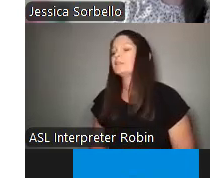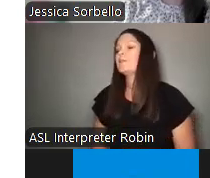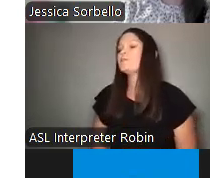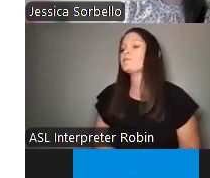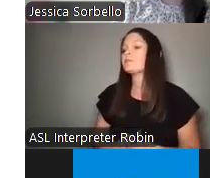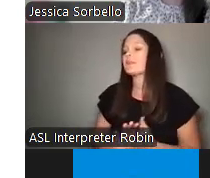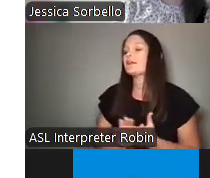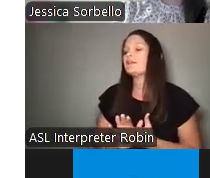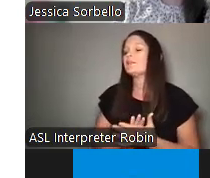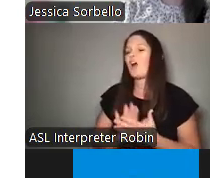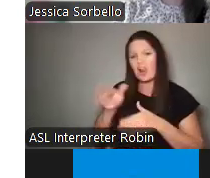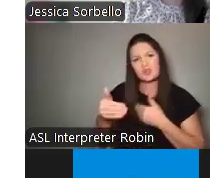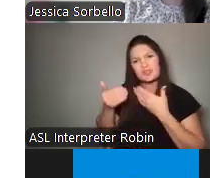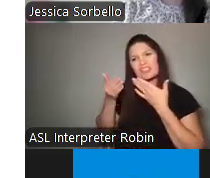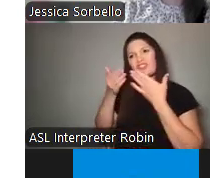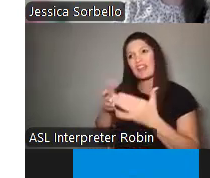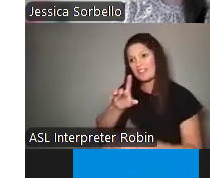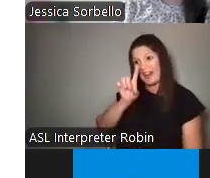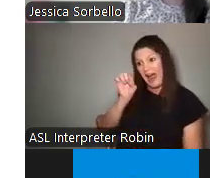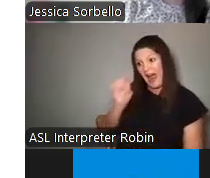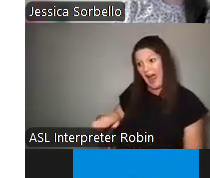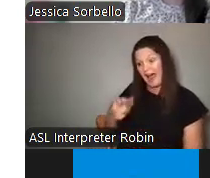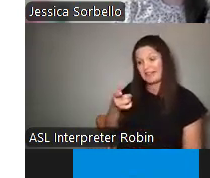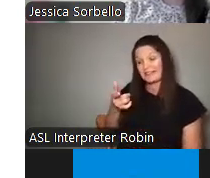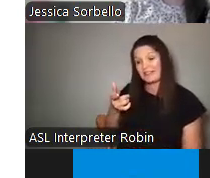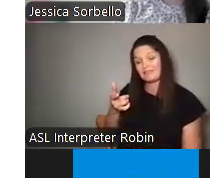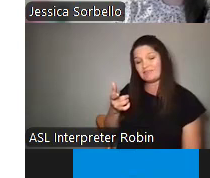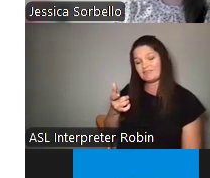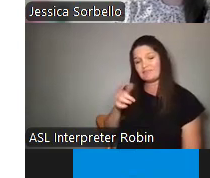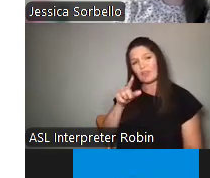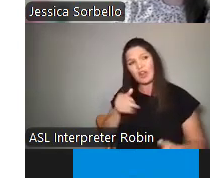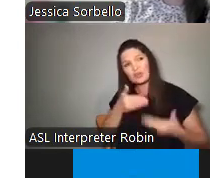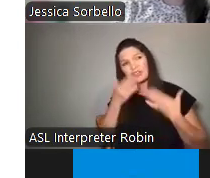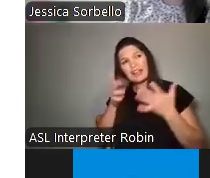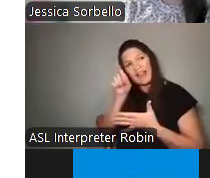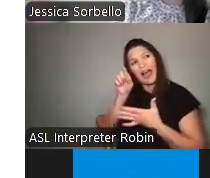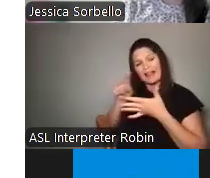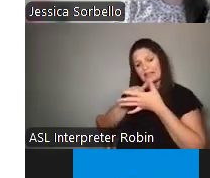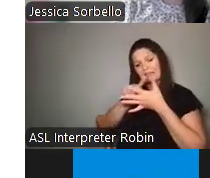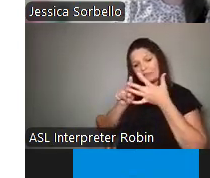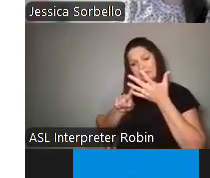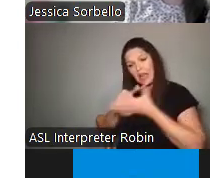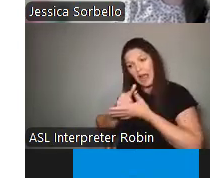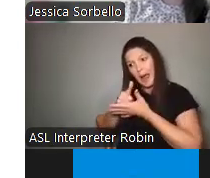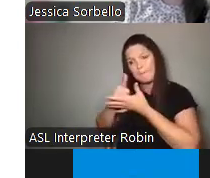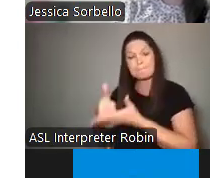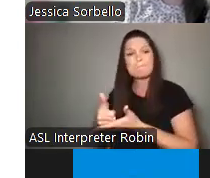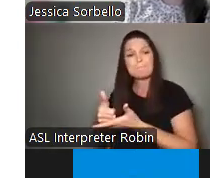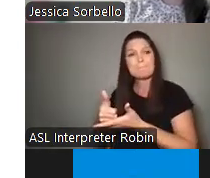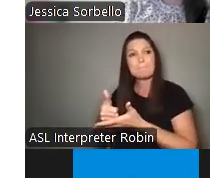questions could help provide that way of educating people because we do have such a